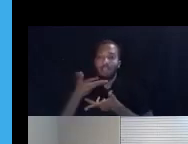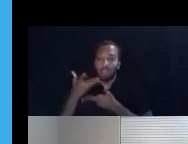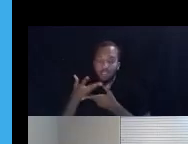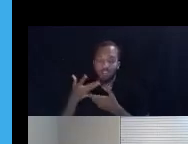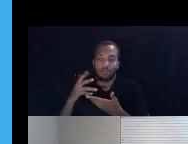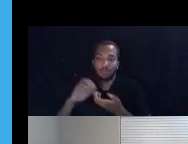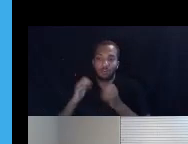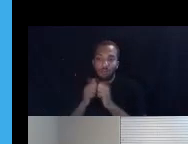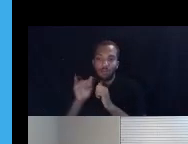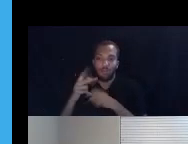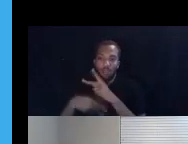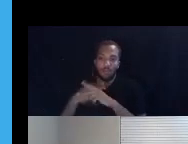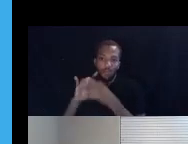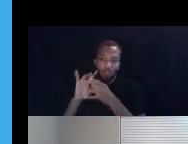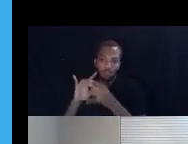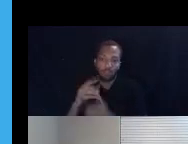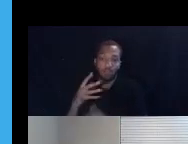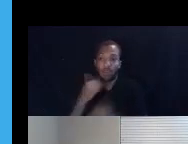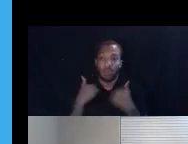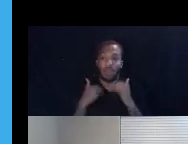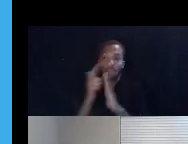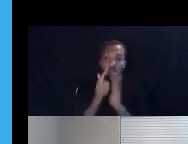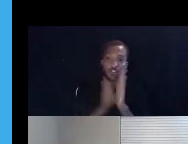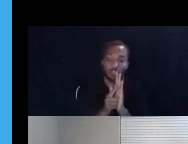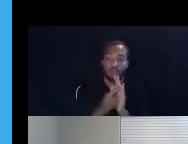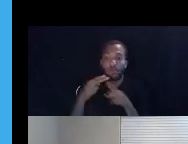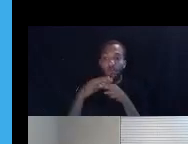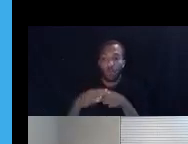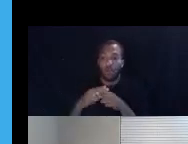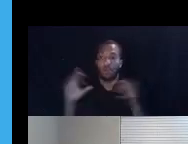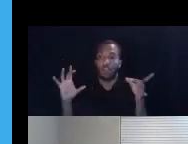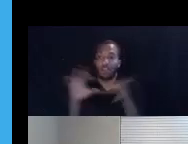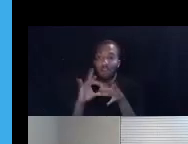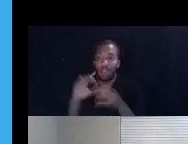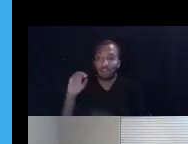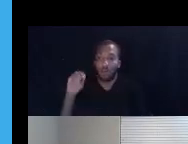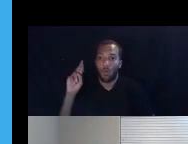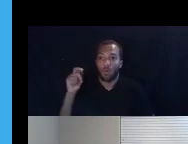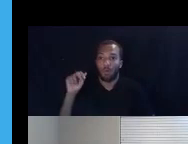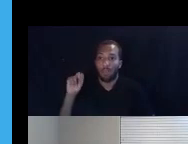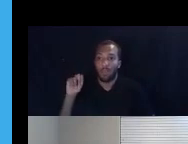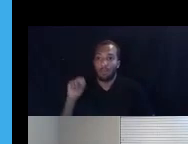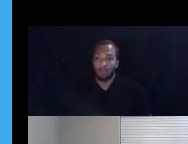And there's also an initiative called Connect Oregon. So in terms of engagement and need to collaborate,